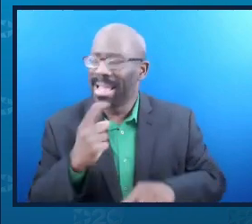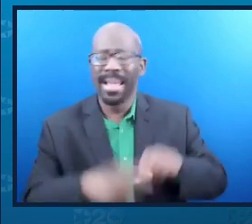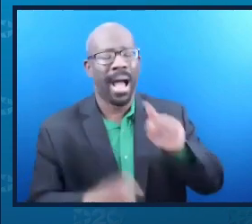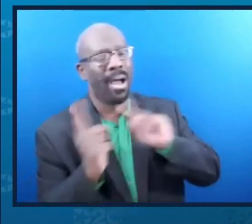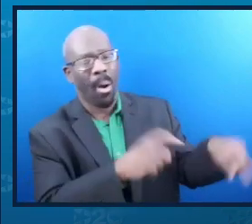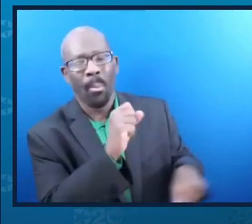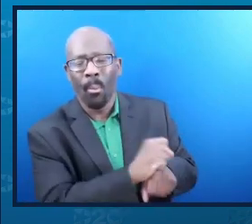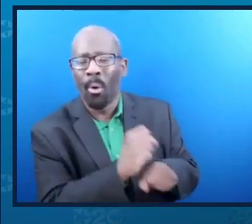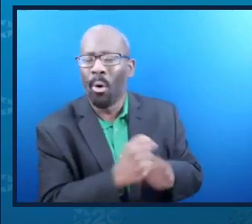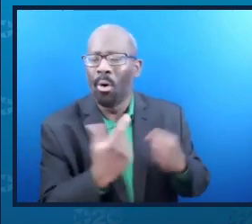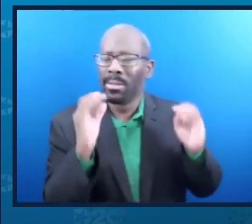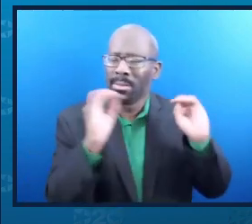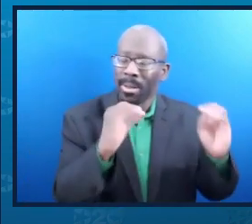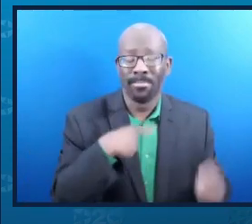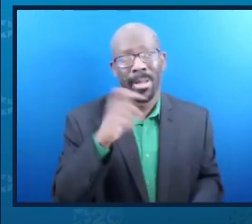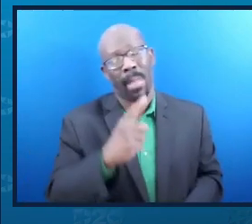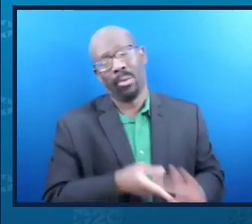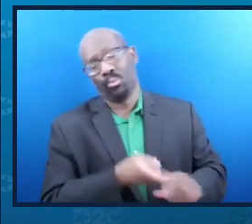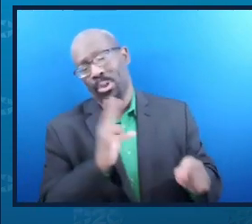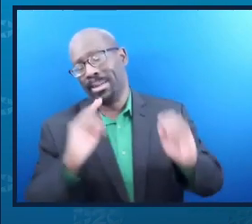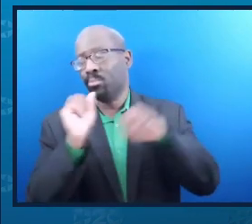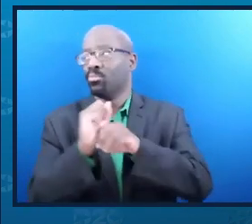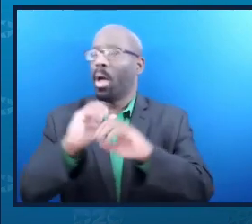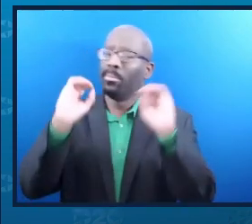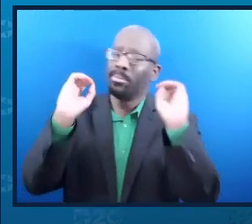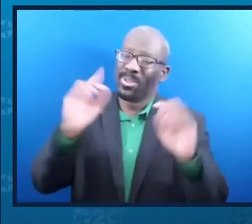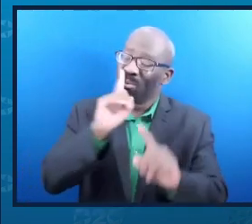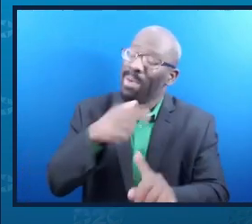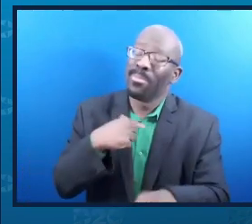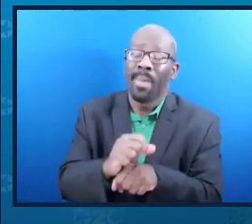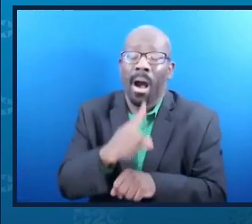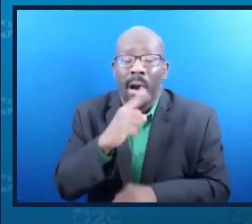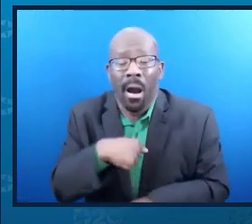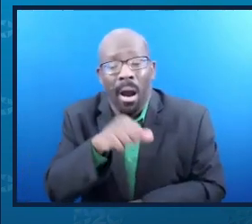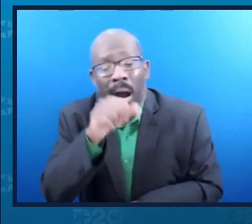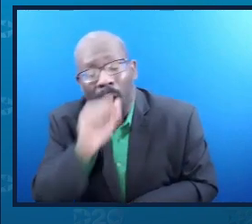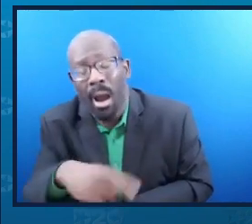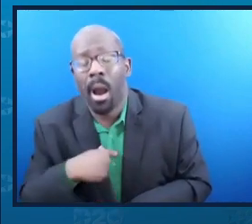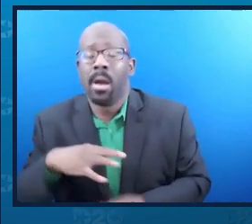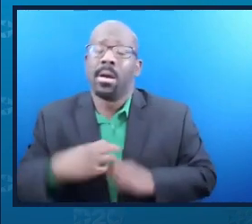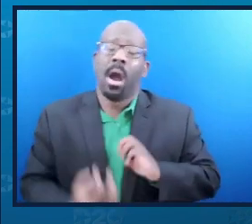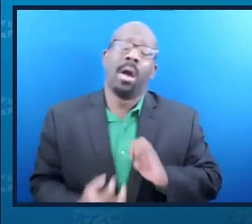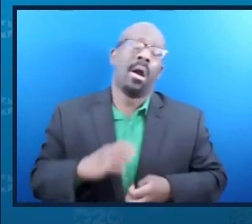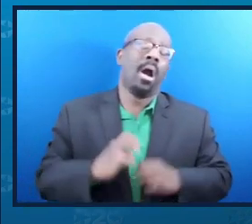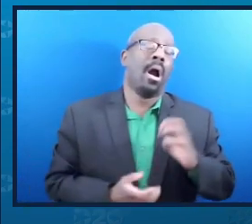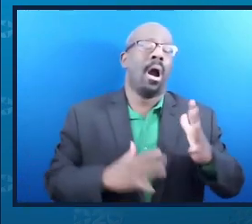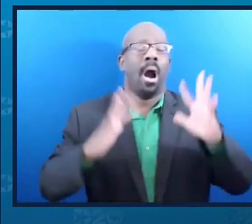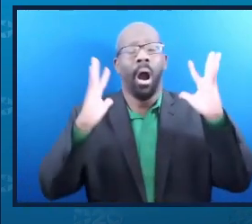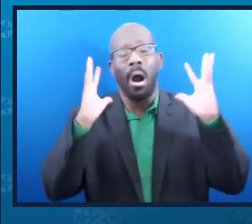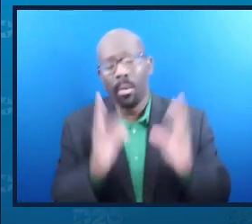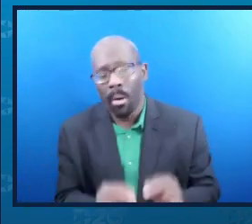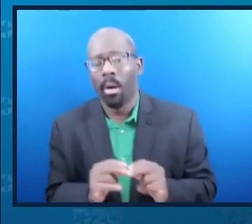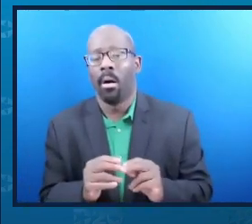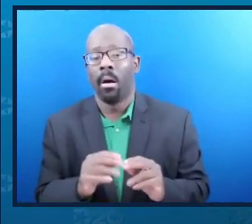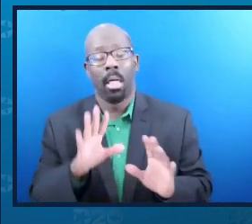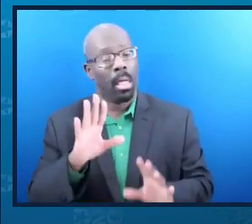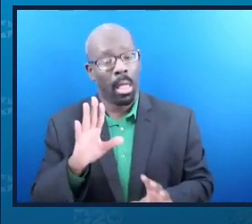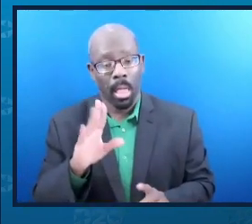I TOLD AUNT BEE I WAS GOING TO QUIT MY JOB. I THOUGHT MY HEART WOULD BREAK.